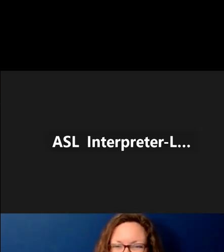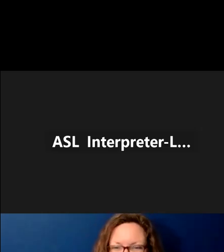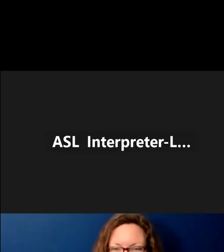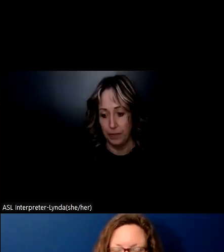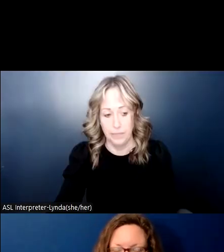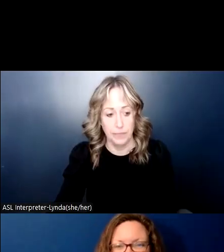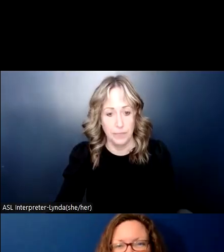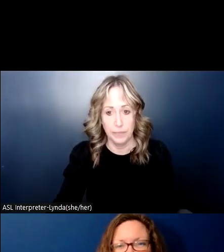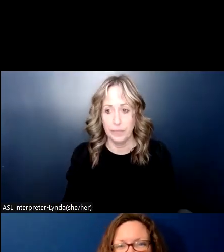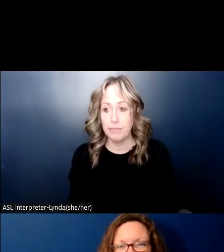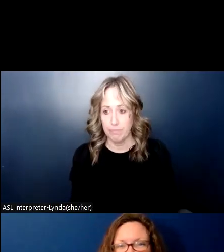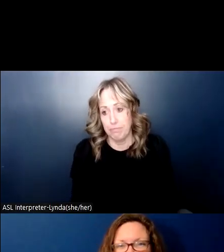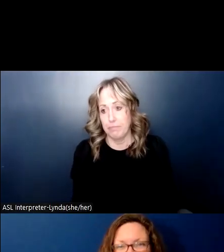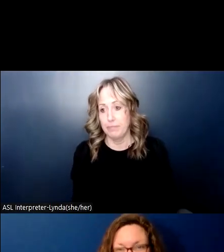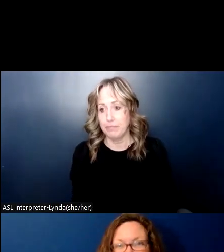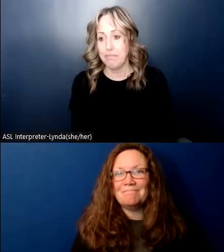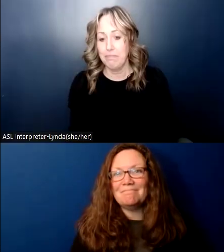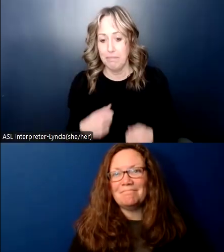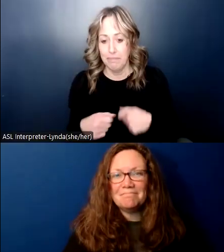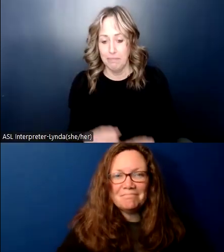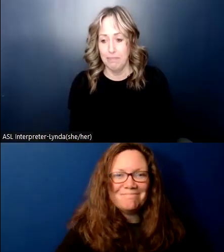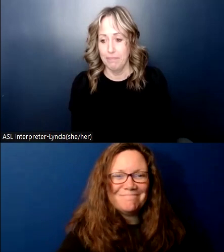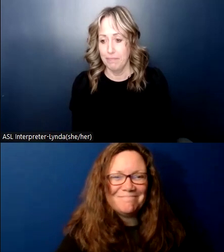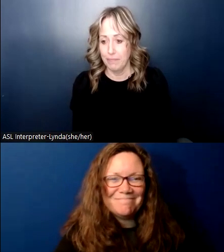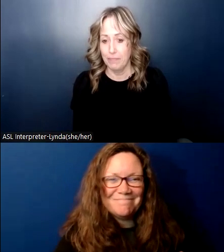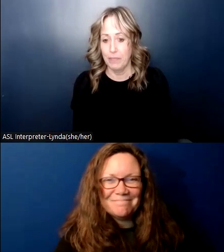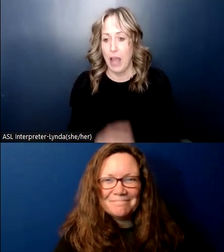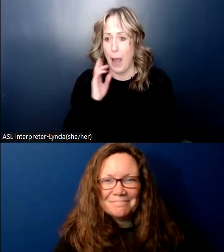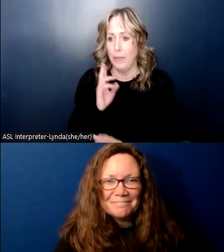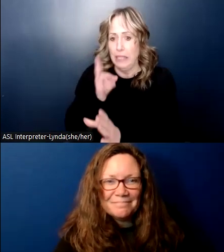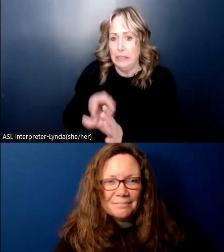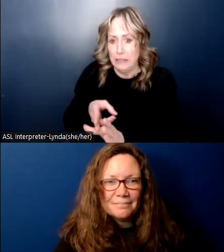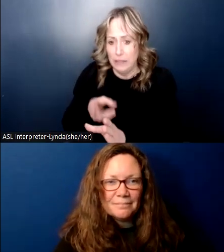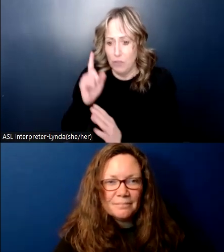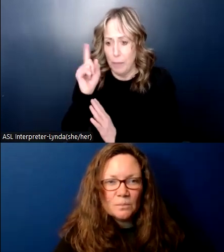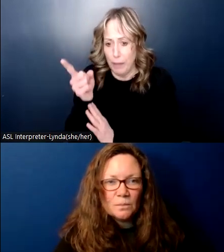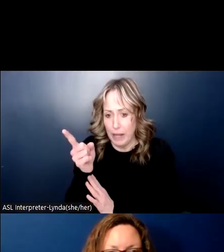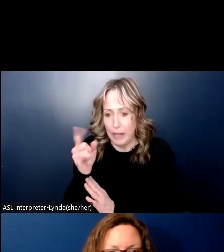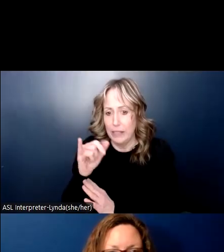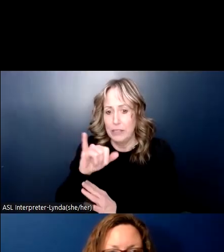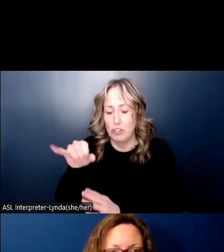Thank you very much, Jim. I'm going to jump in for a second. Jim, it's Jasper. So. Hi everyone.